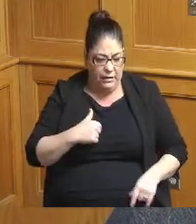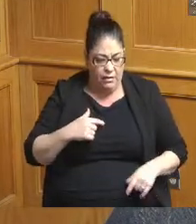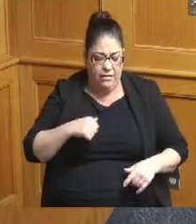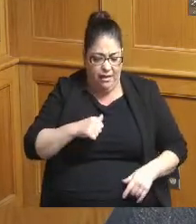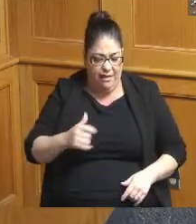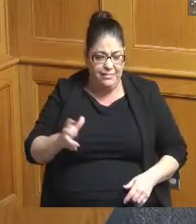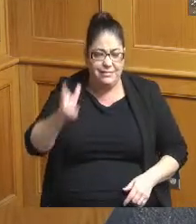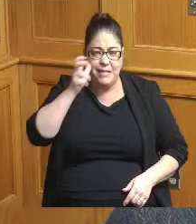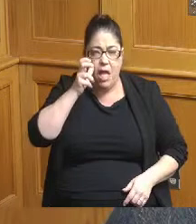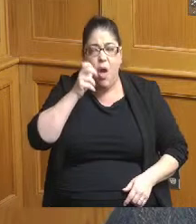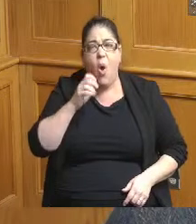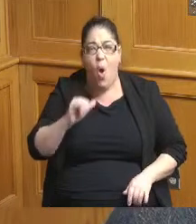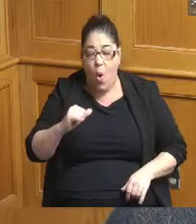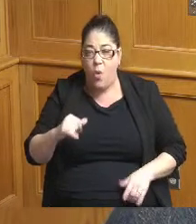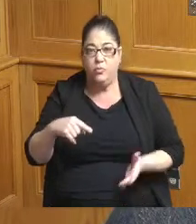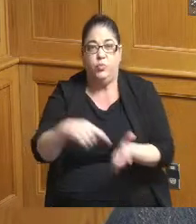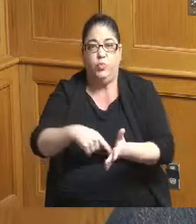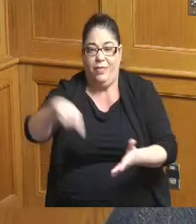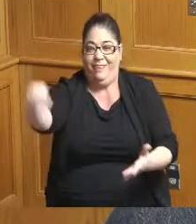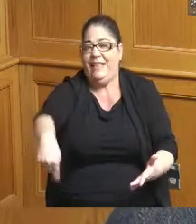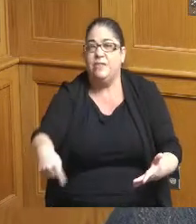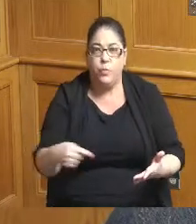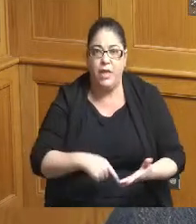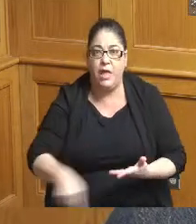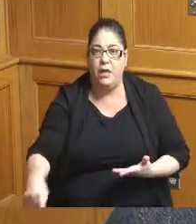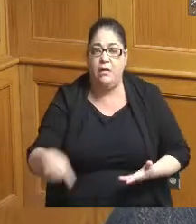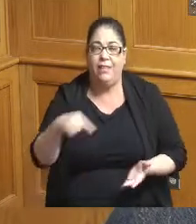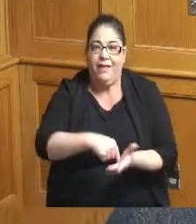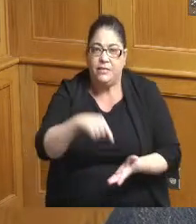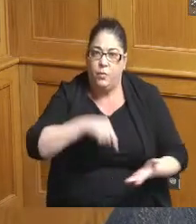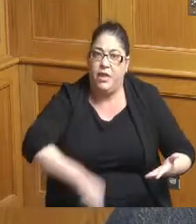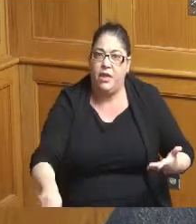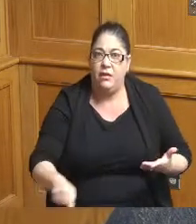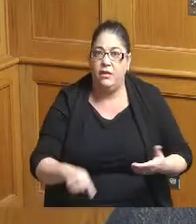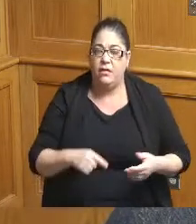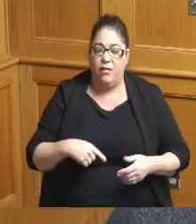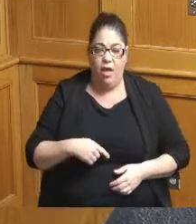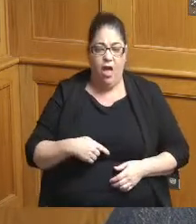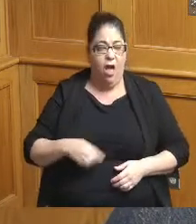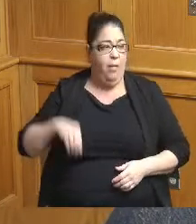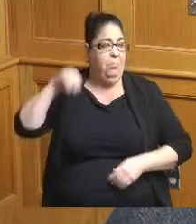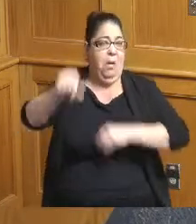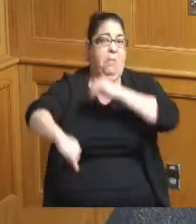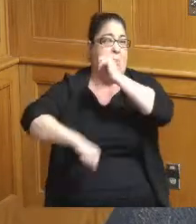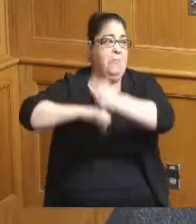good to me when we're rushing this millions and millions out the door so quickly they're waiting